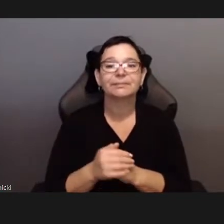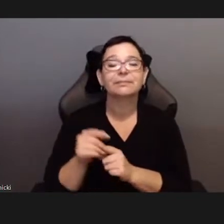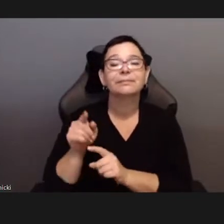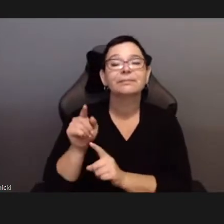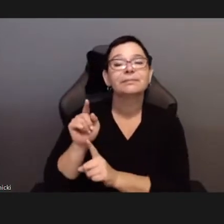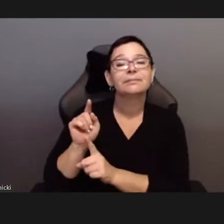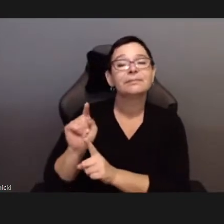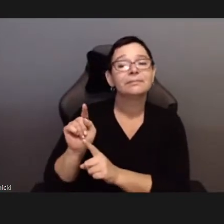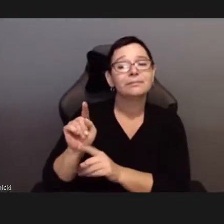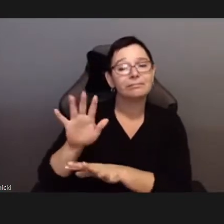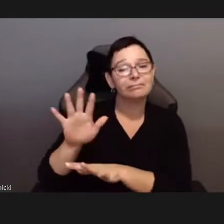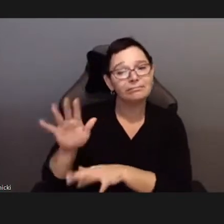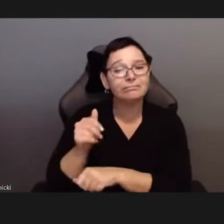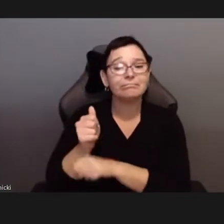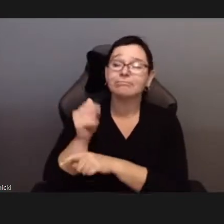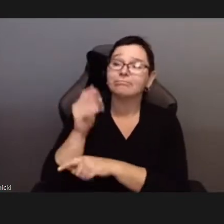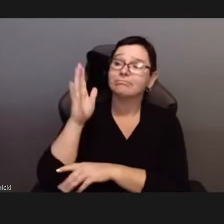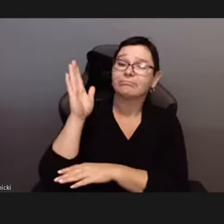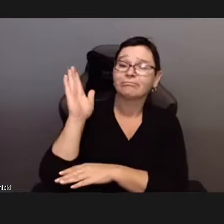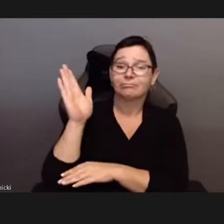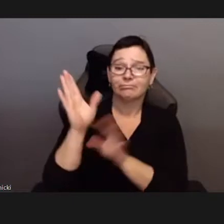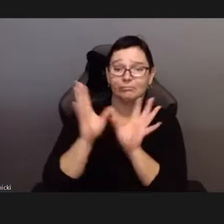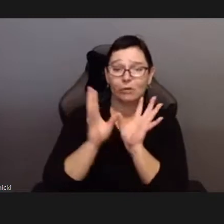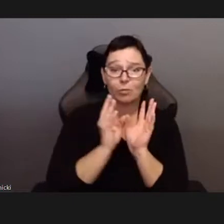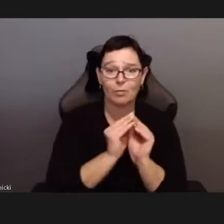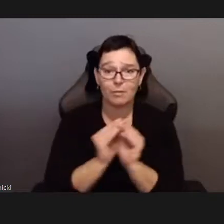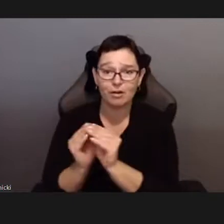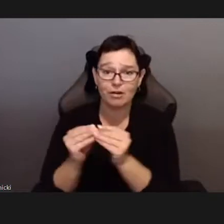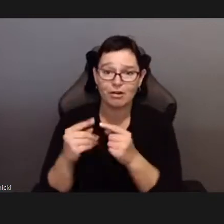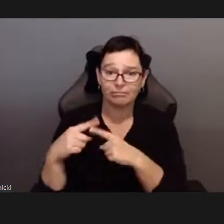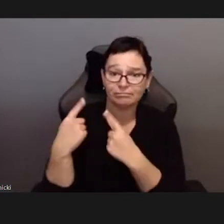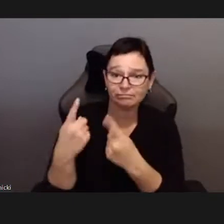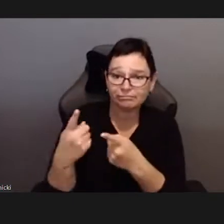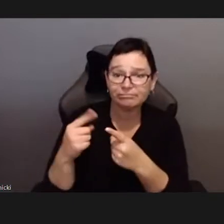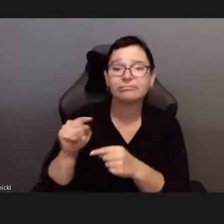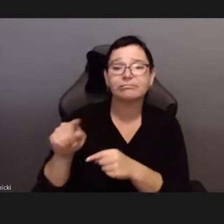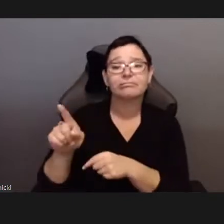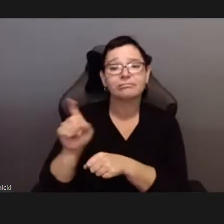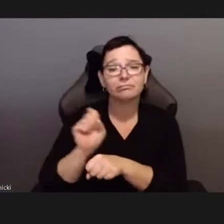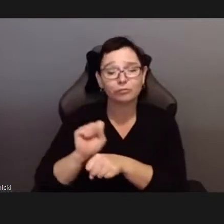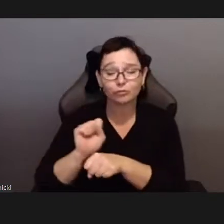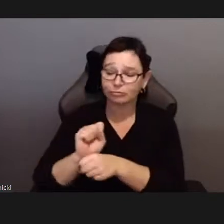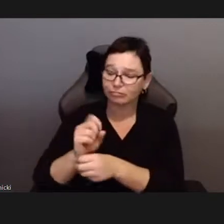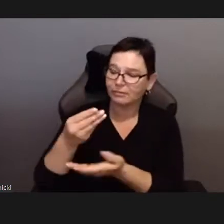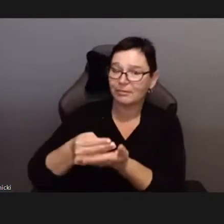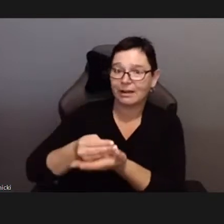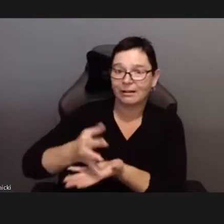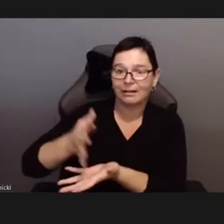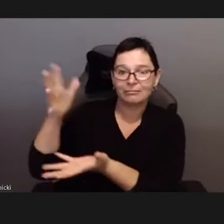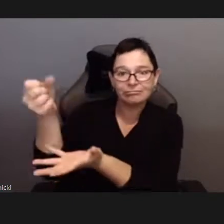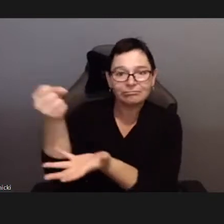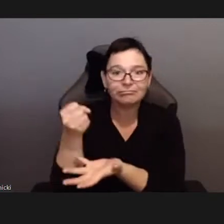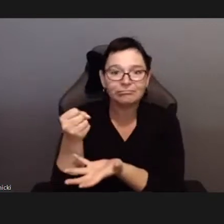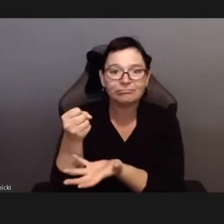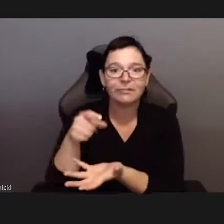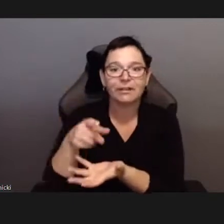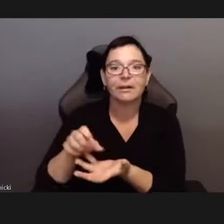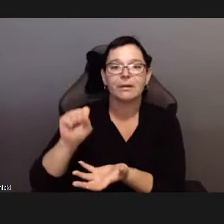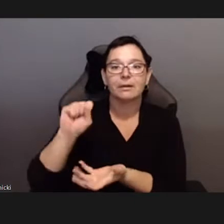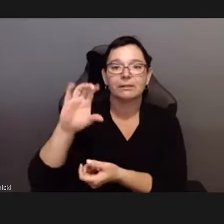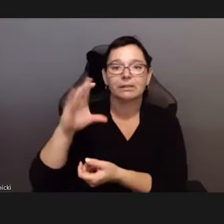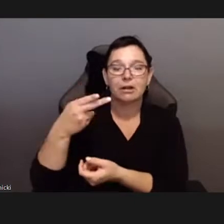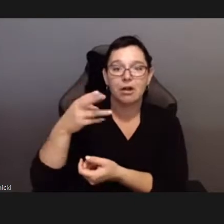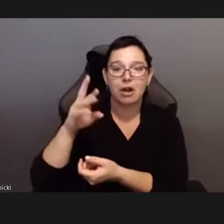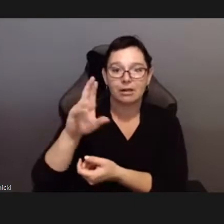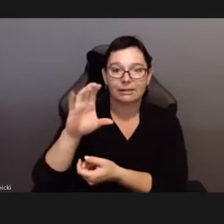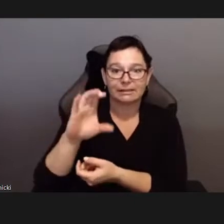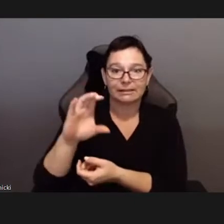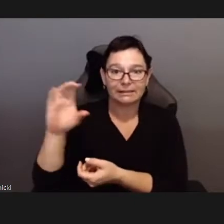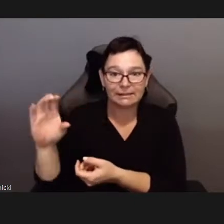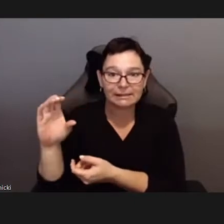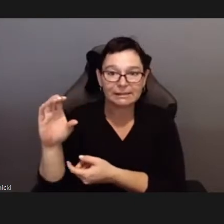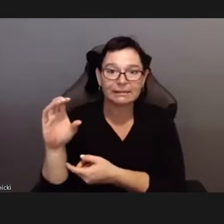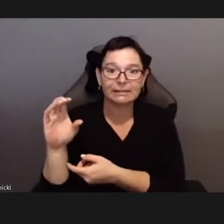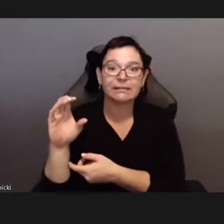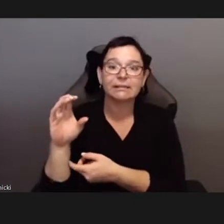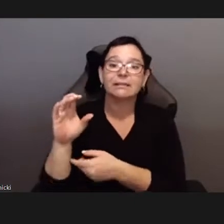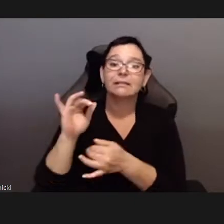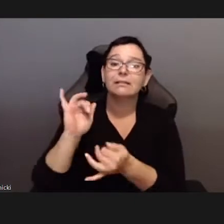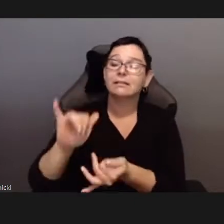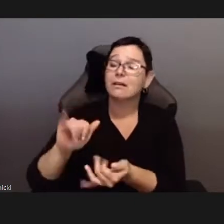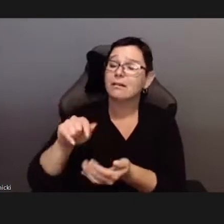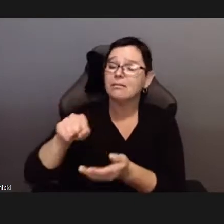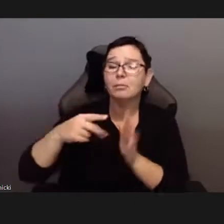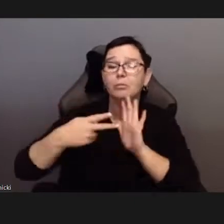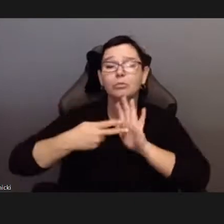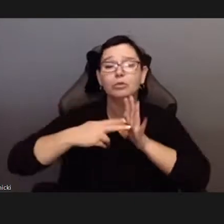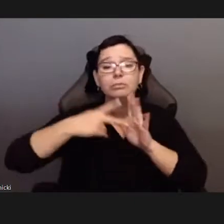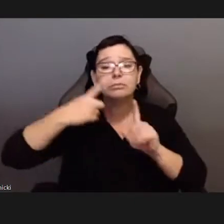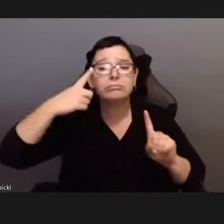With that, I’ll now introduce Dr. Varghese.